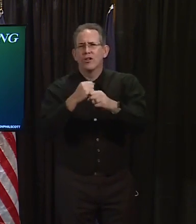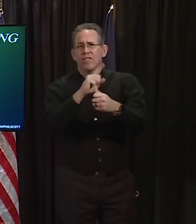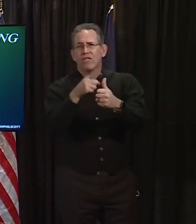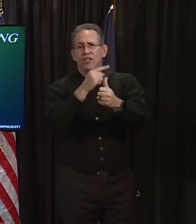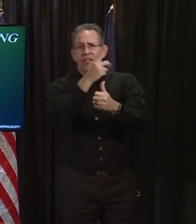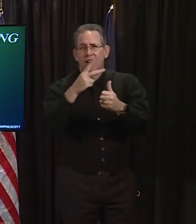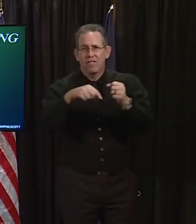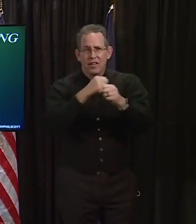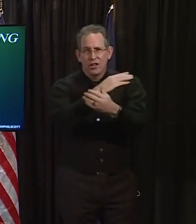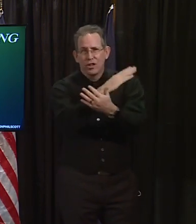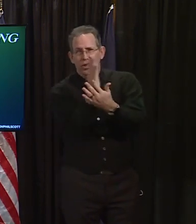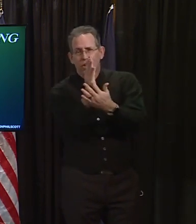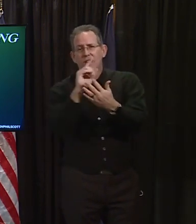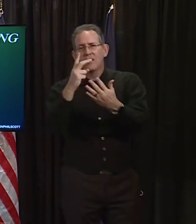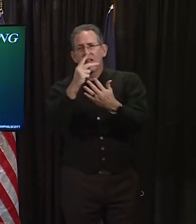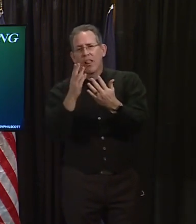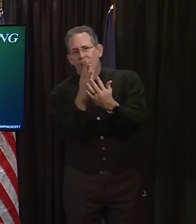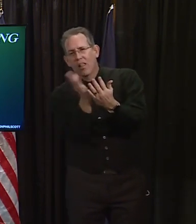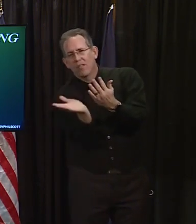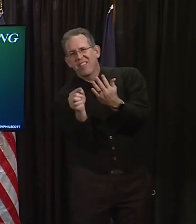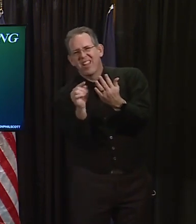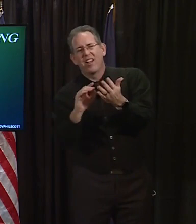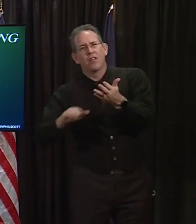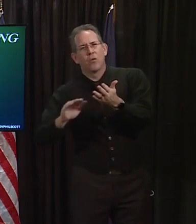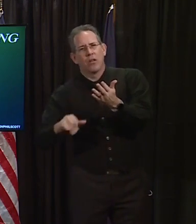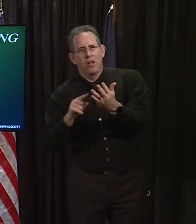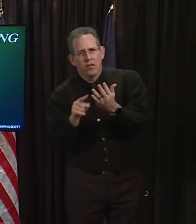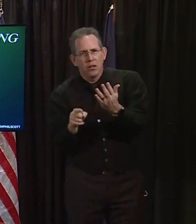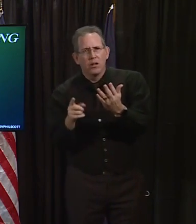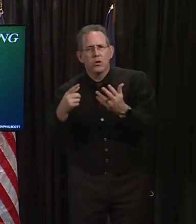I'll be publishing an expedited waiver process soon for school closures that